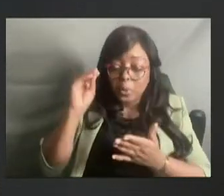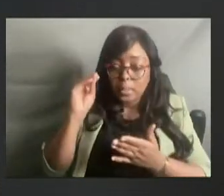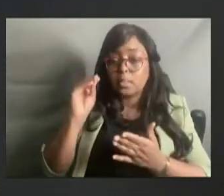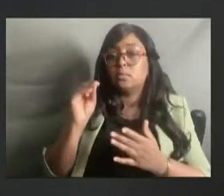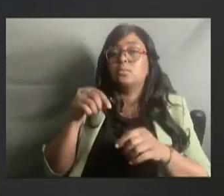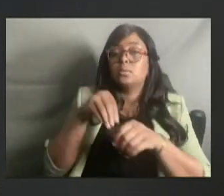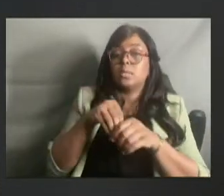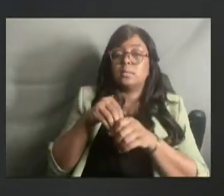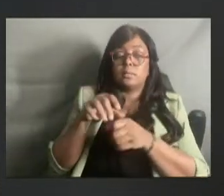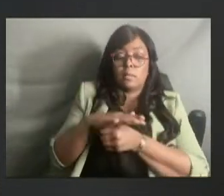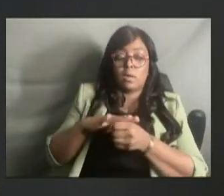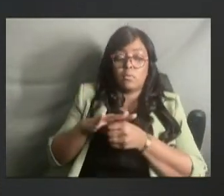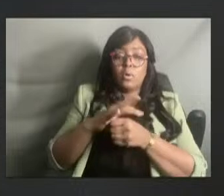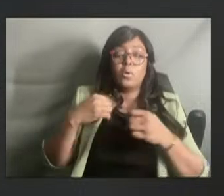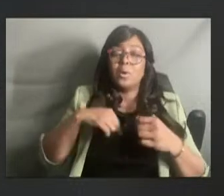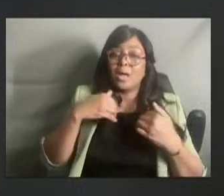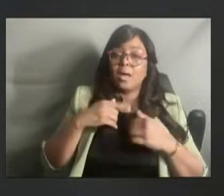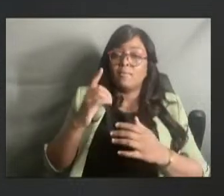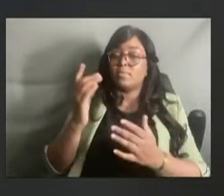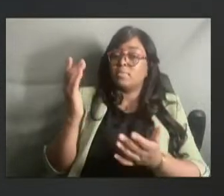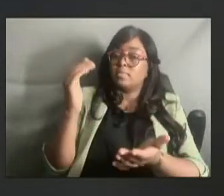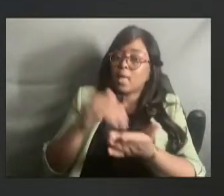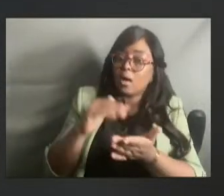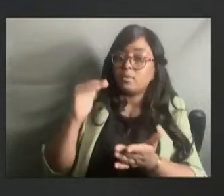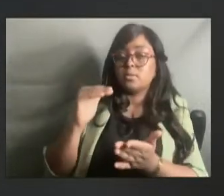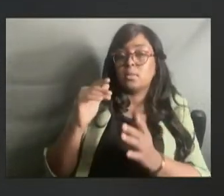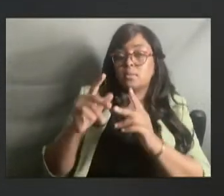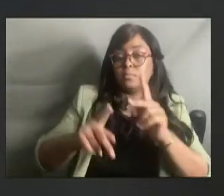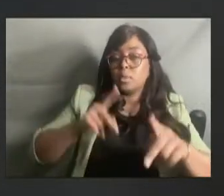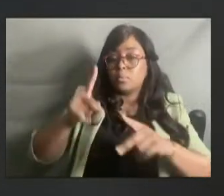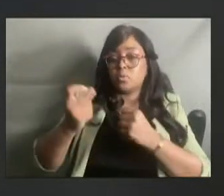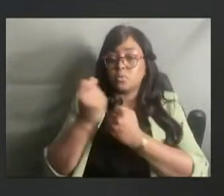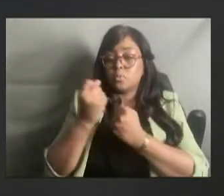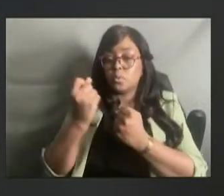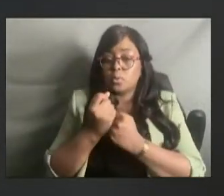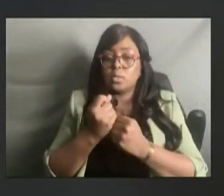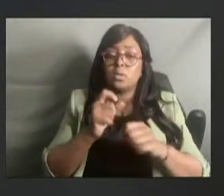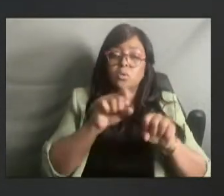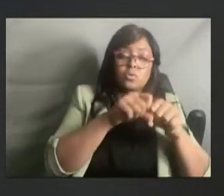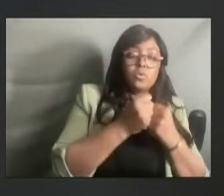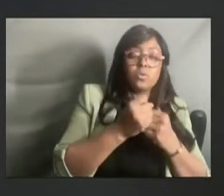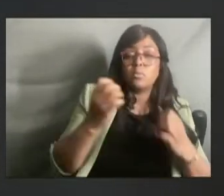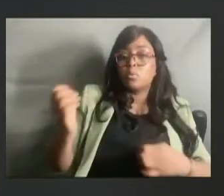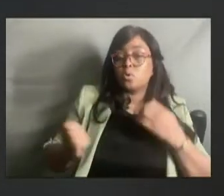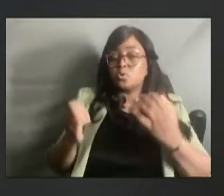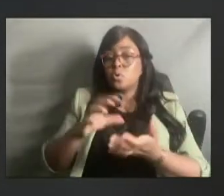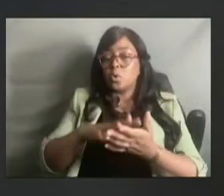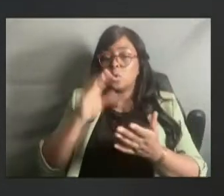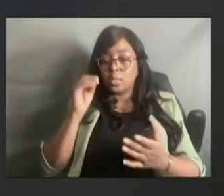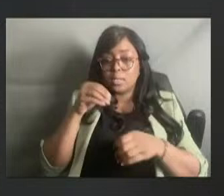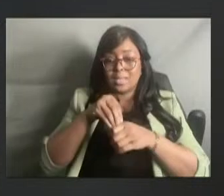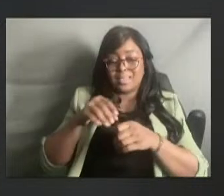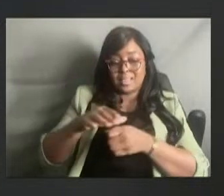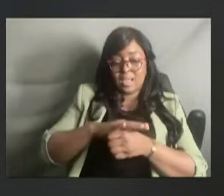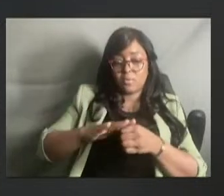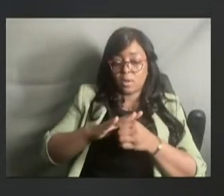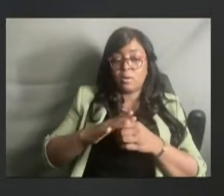the district. We have thousands of people who support social and emotional learning in the district, and we actually have